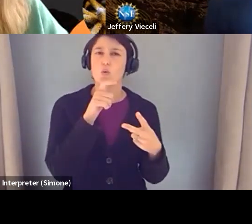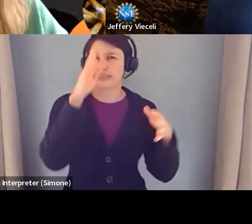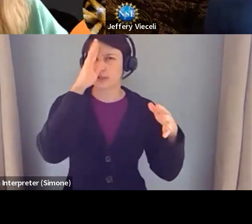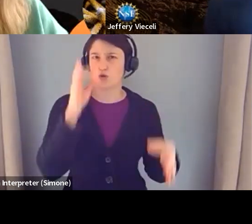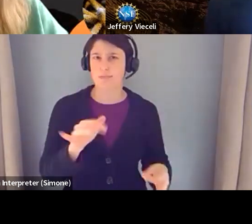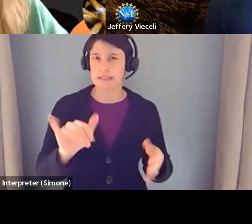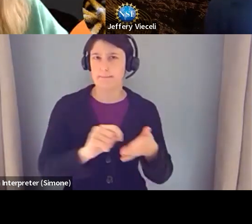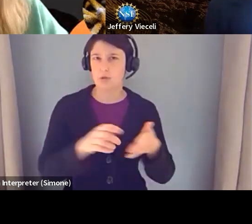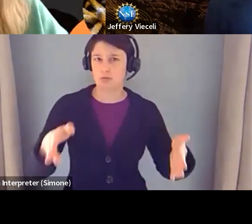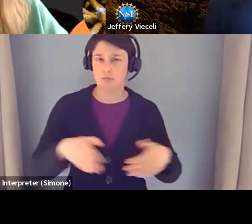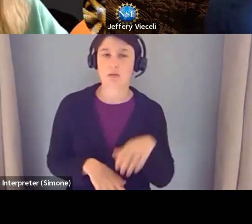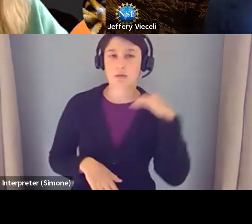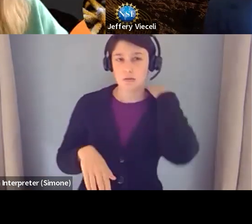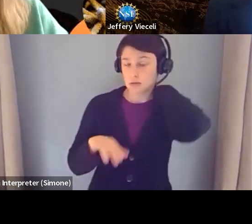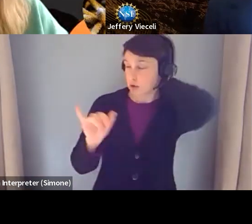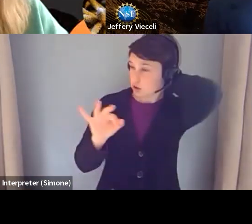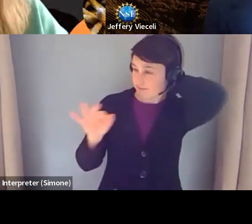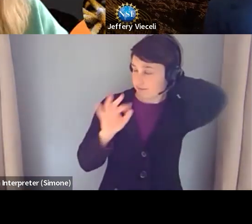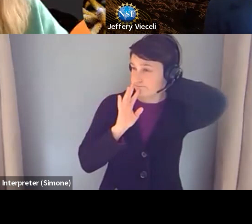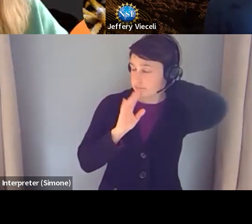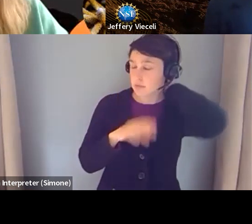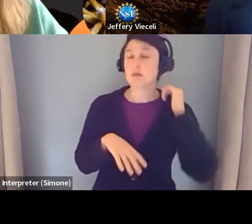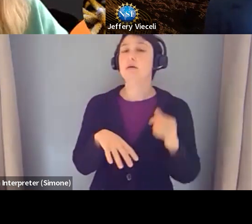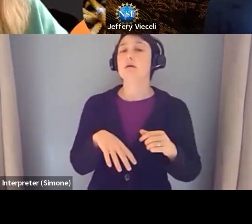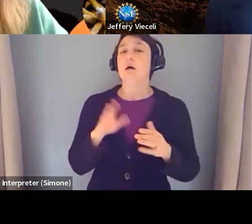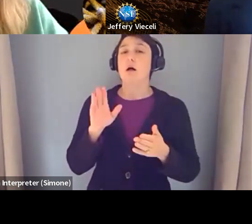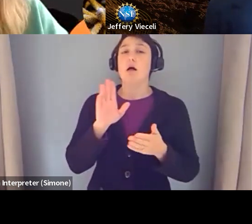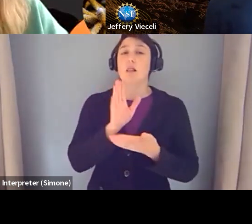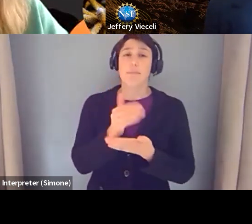Jeff Vieceli: The budget period is -- basically as I mentioned, it is more